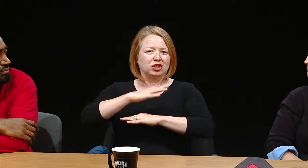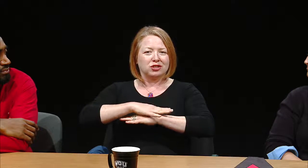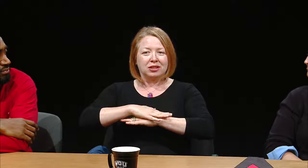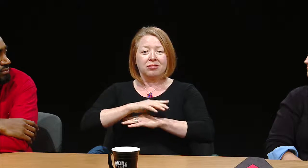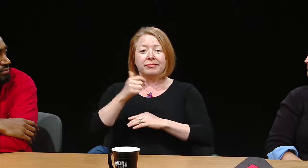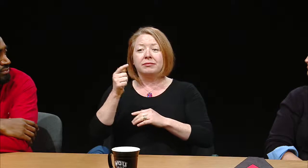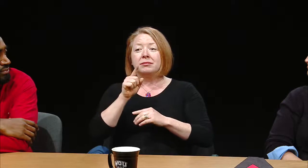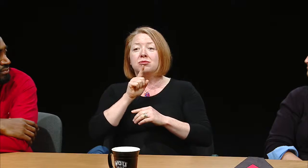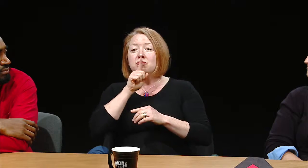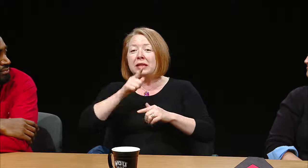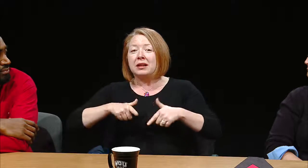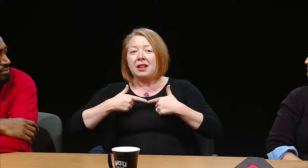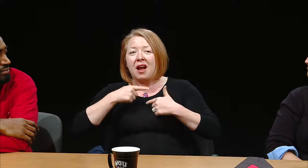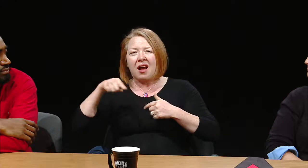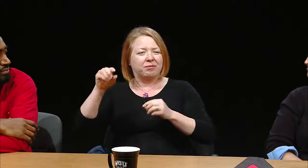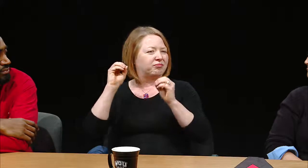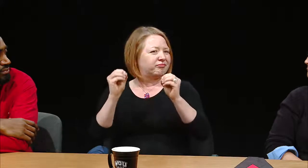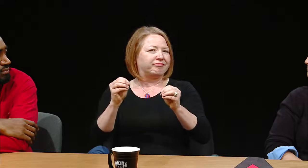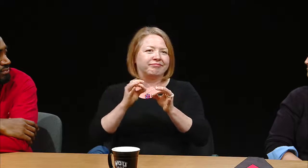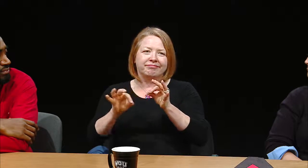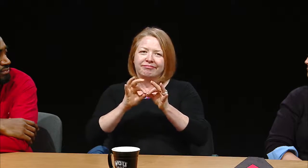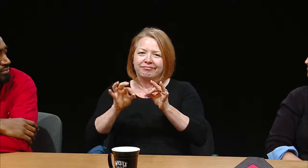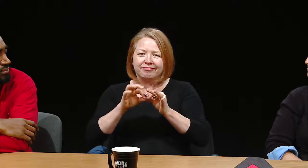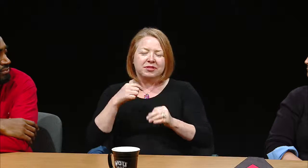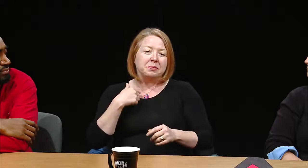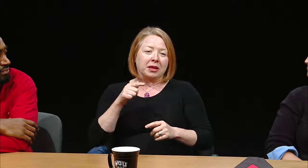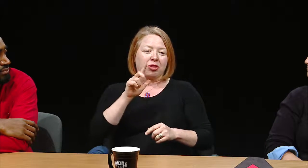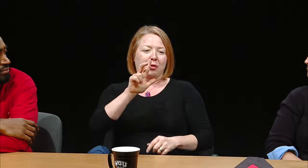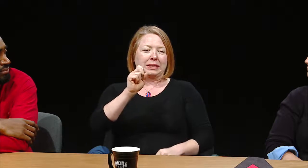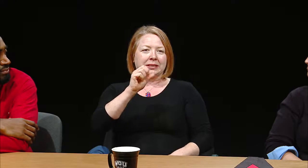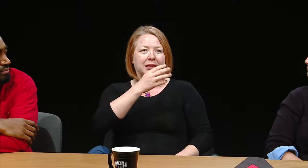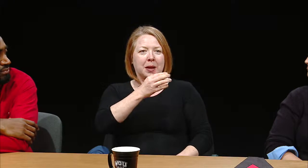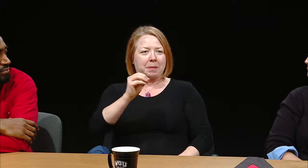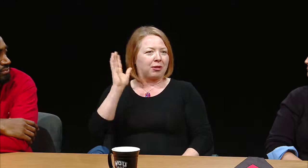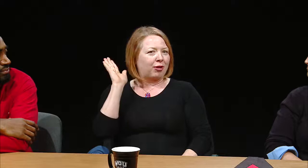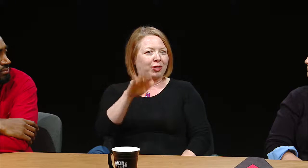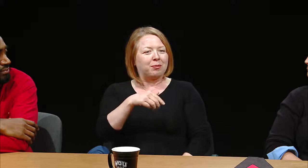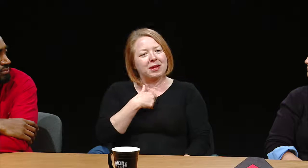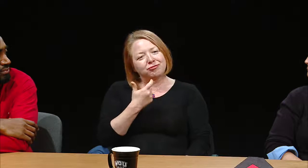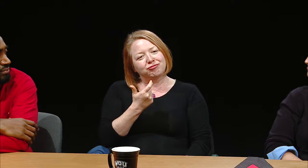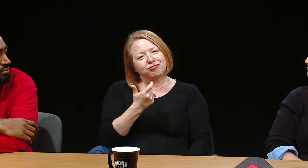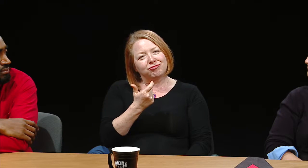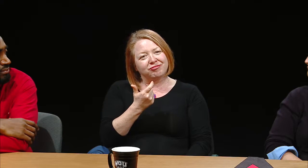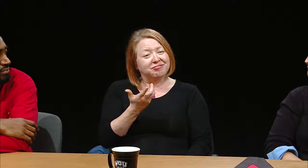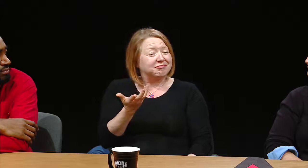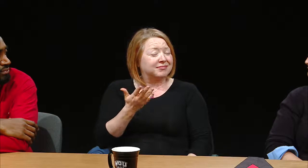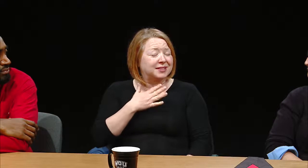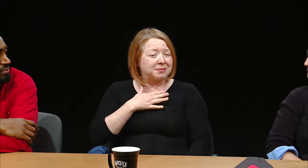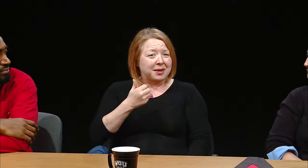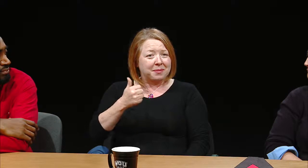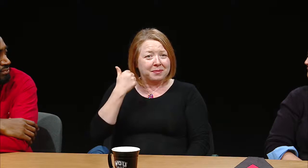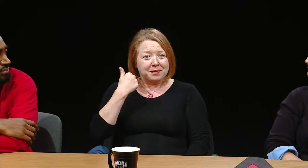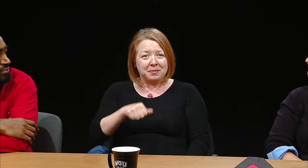it was really distracting, and I felt like I wasn't able to watch the video like I wanted to, but I couldn't get the captions to turn off,